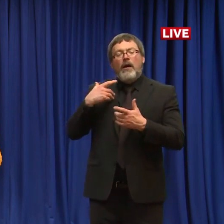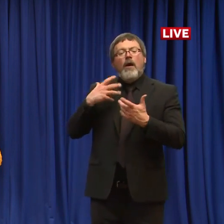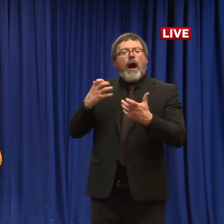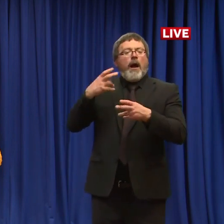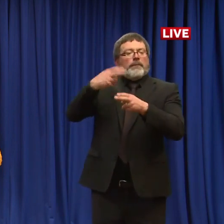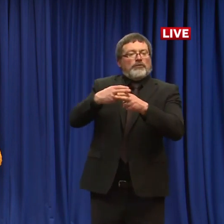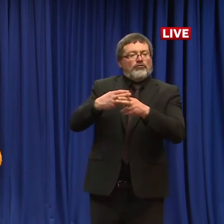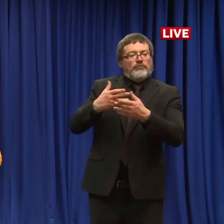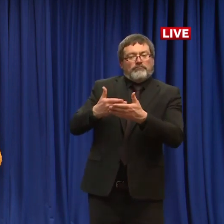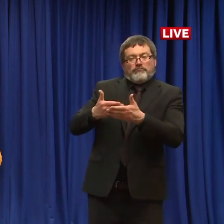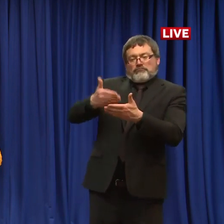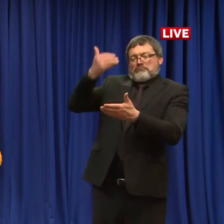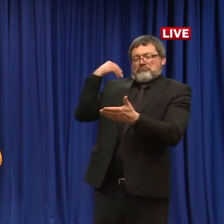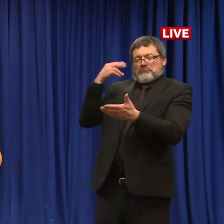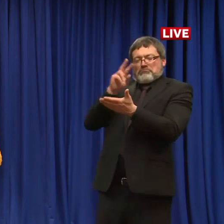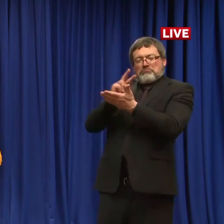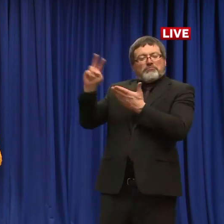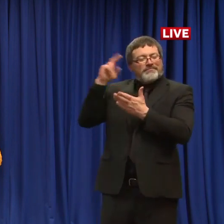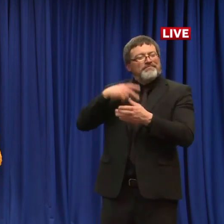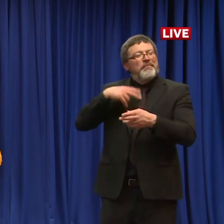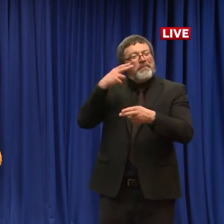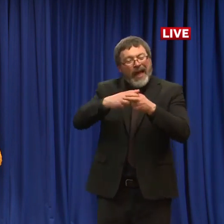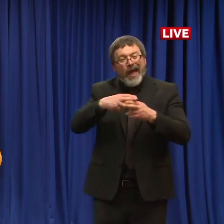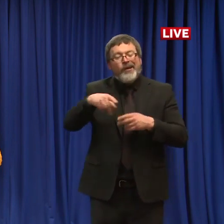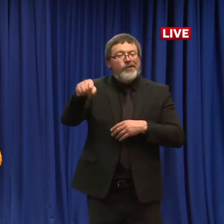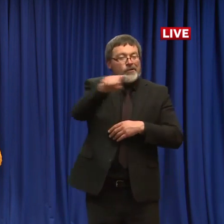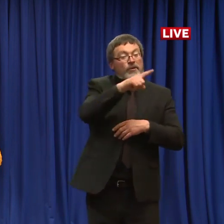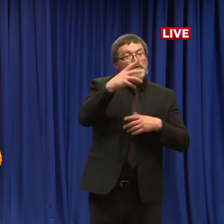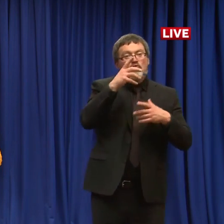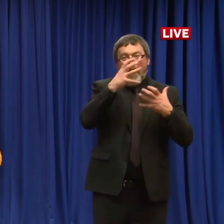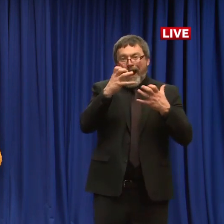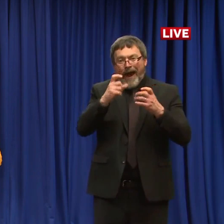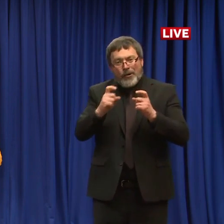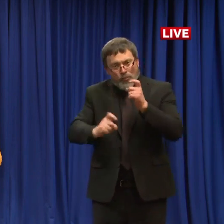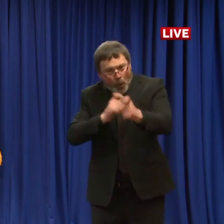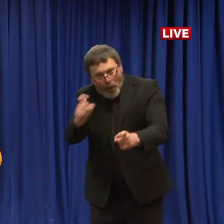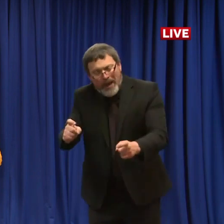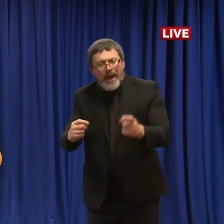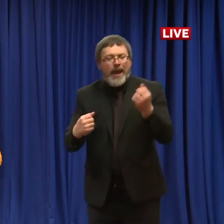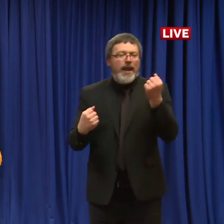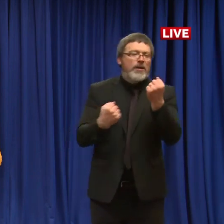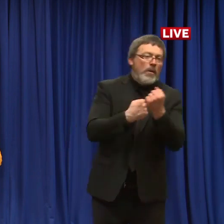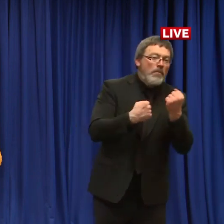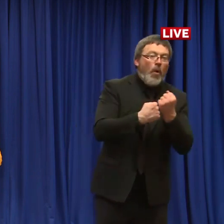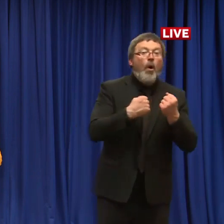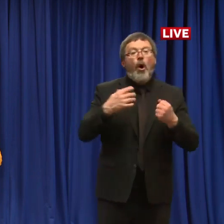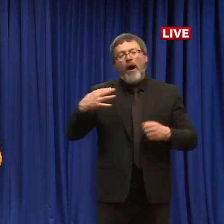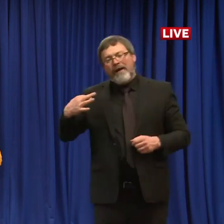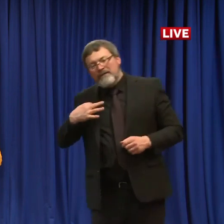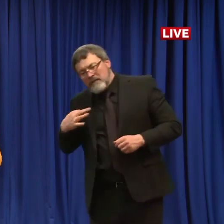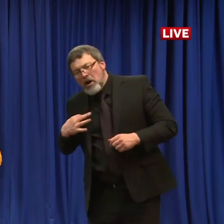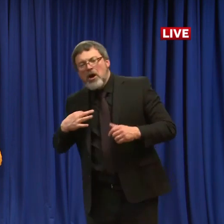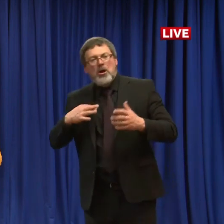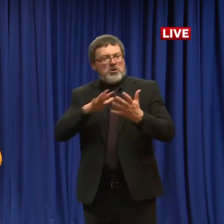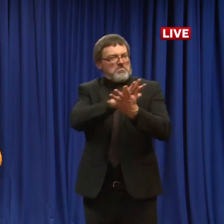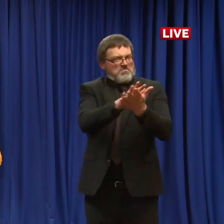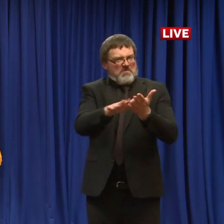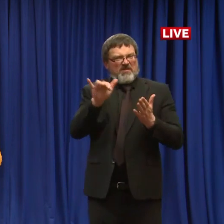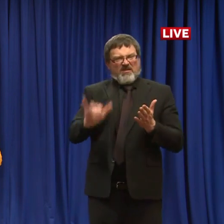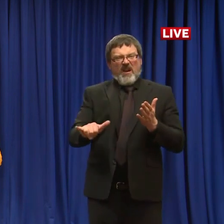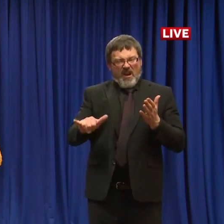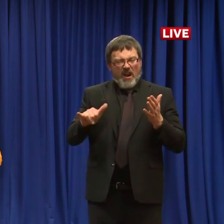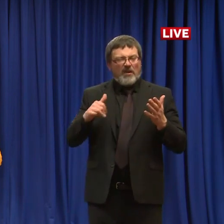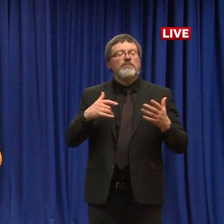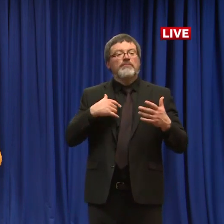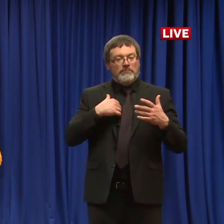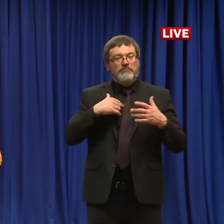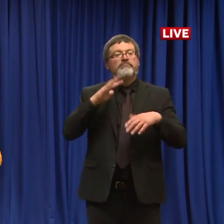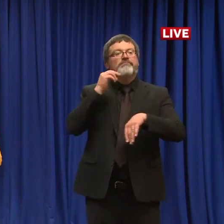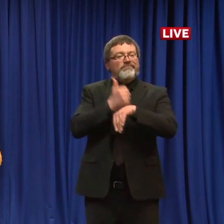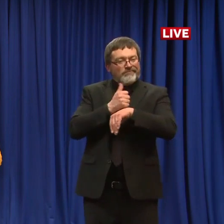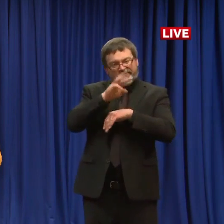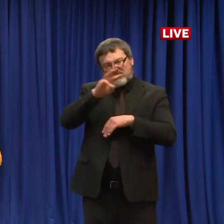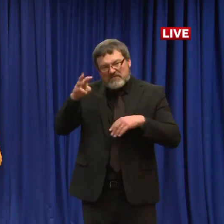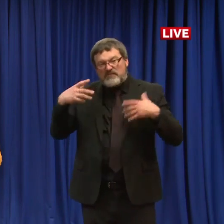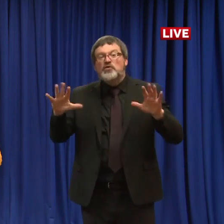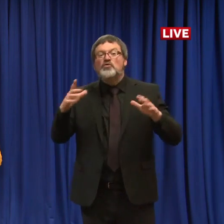WE PUT OUT A CALL TO GRANITE STATERS WHO WANTED TO REALLY GIVE BACK IN SOME WAY AS INDIVIDUALS OR EVEN AS CORPORATIONS IN TERMS OF DONATING OR VOLUNTEERING TO WHAT